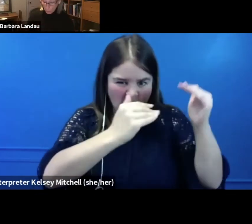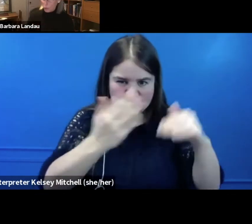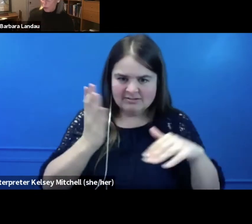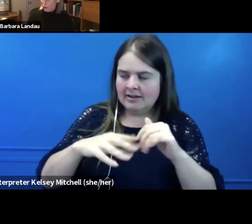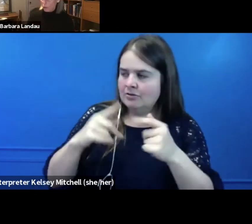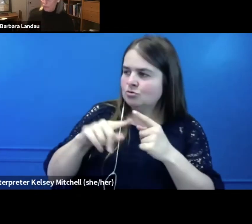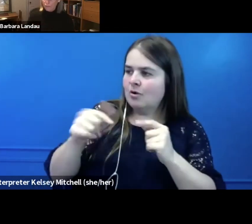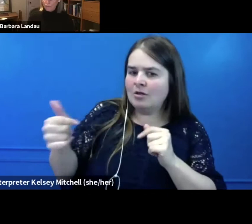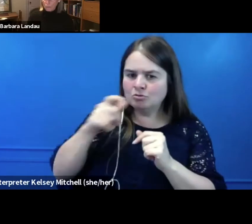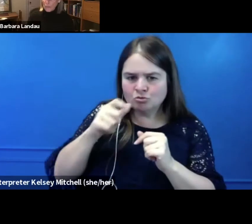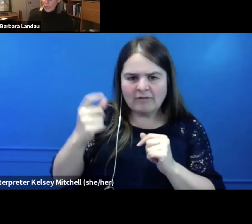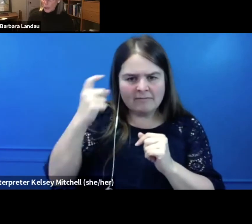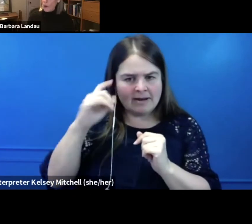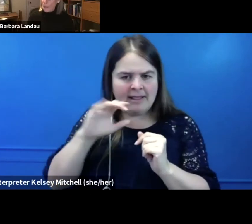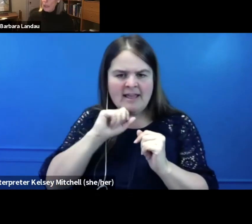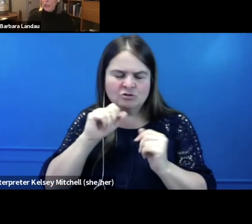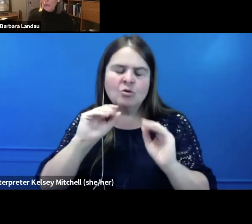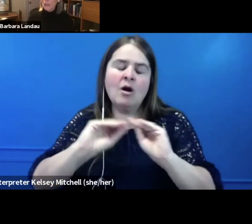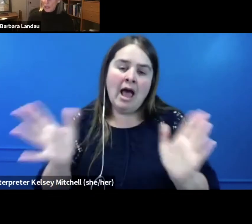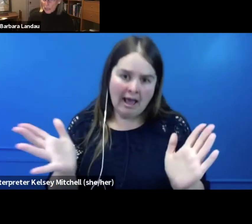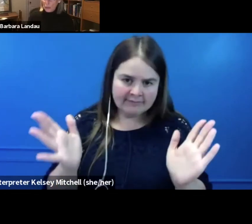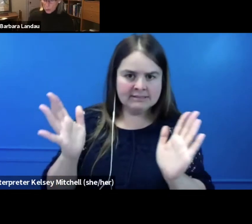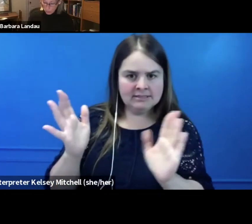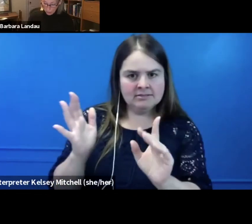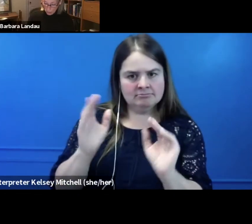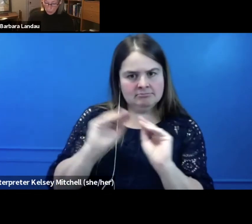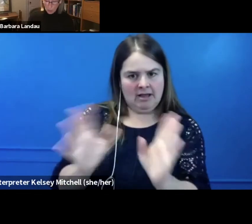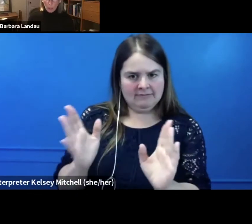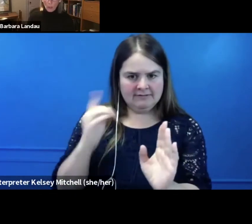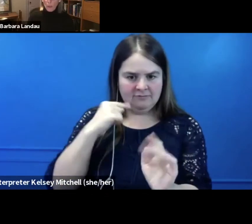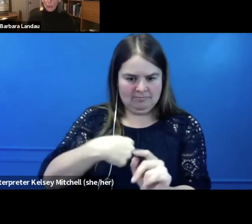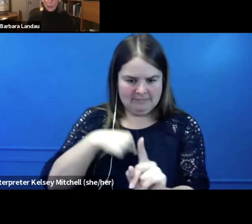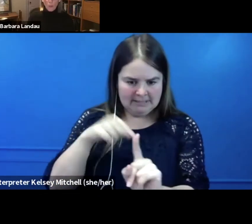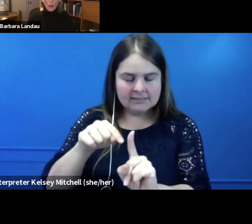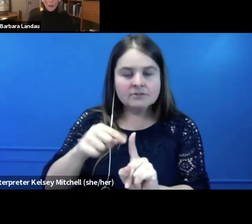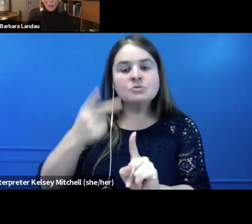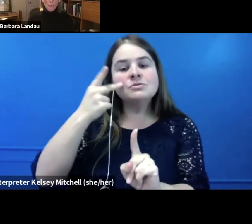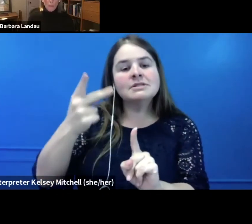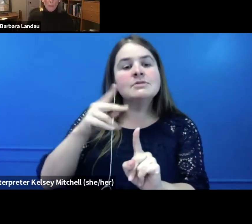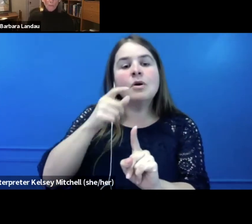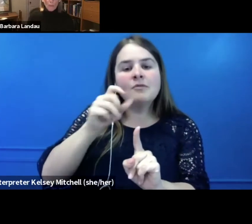preserved in their ability to detect those uh the